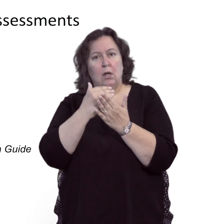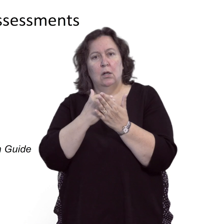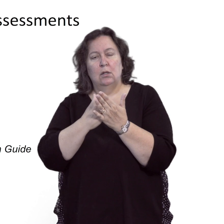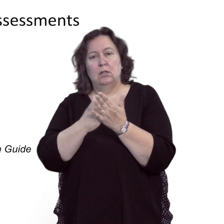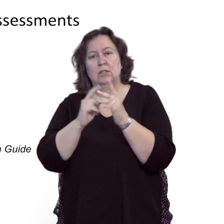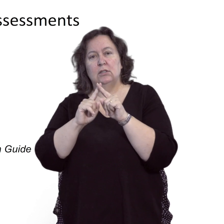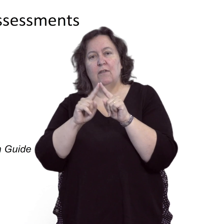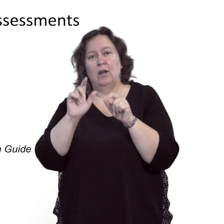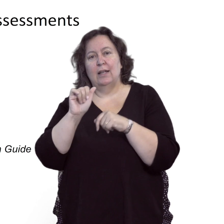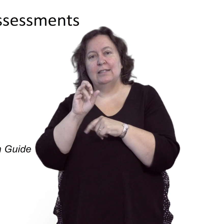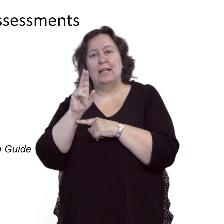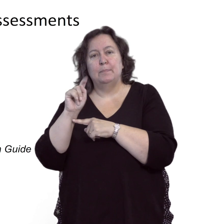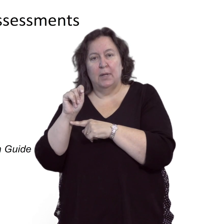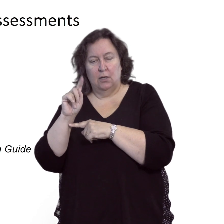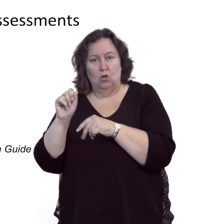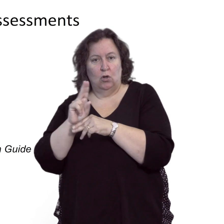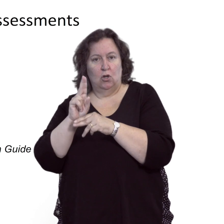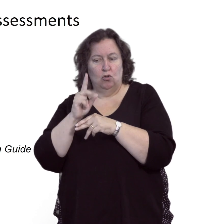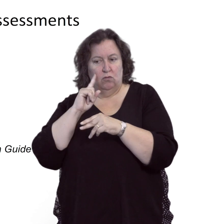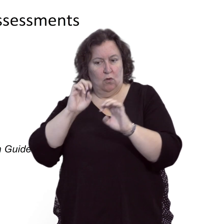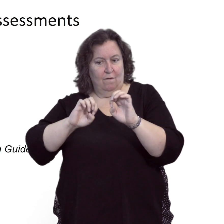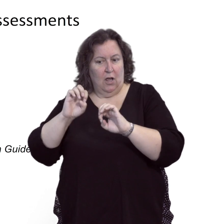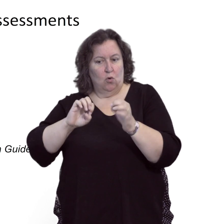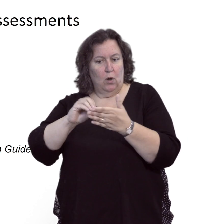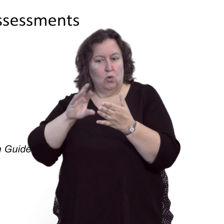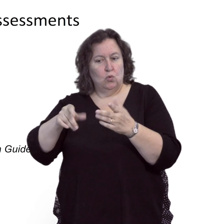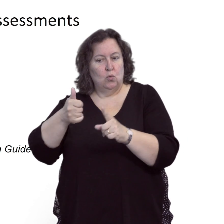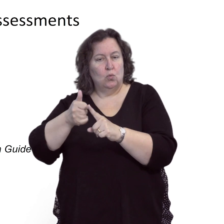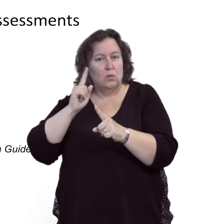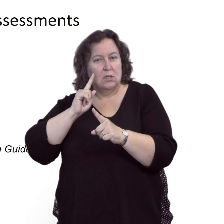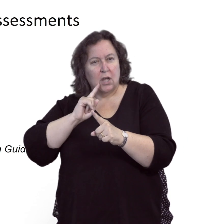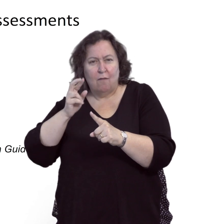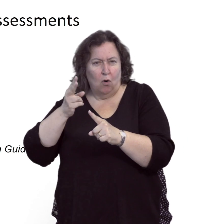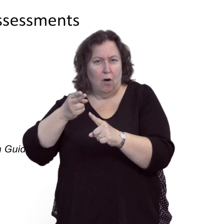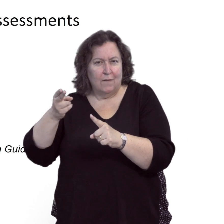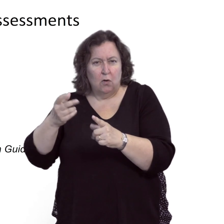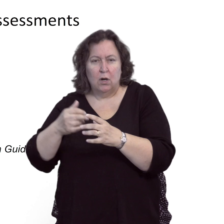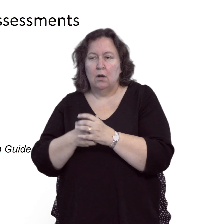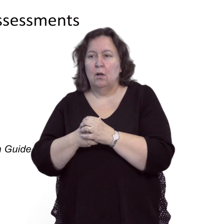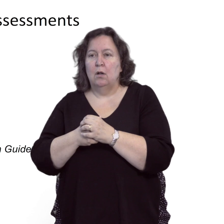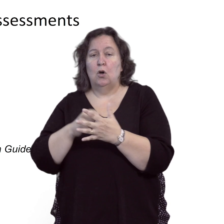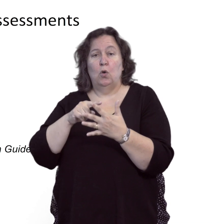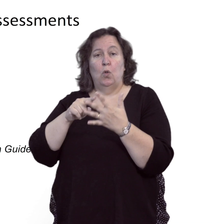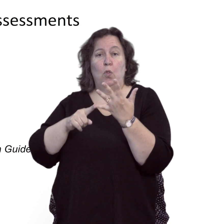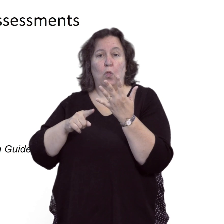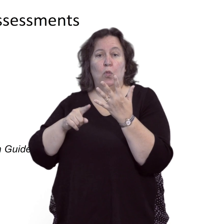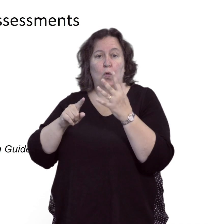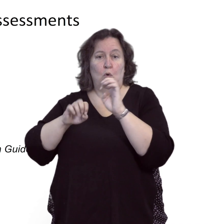who is deaf or hard of hearing. These lists was created by teachers of the deaf and hard of hearing